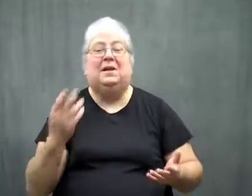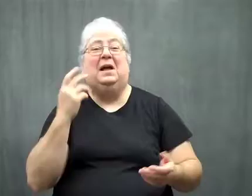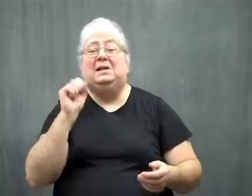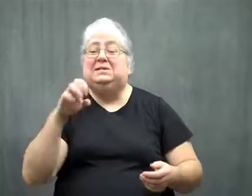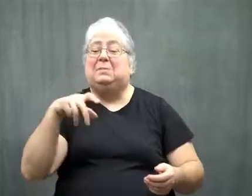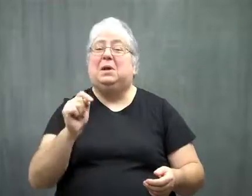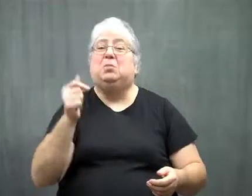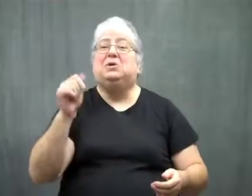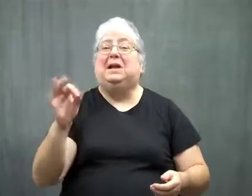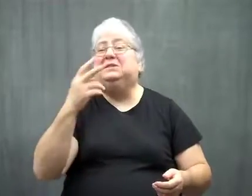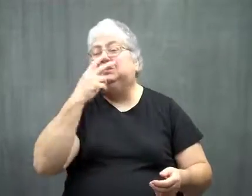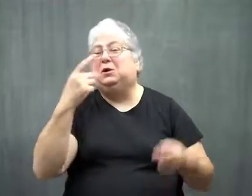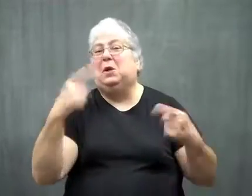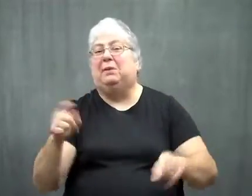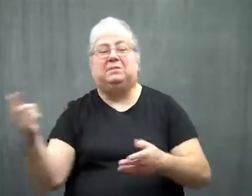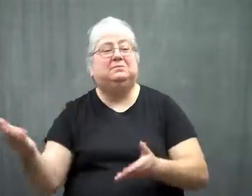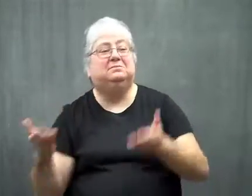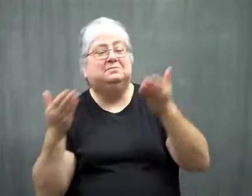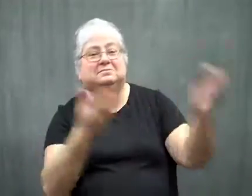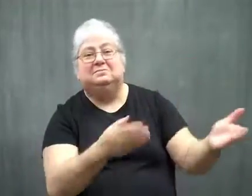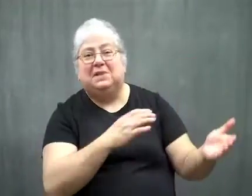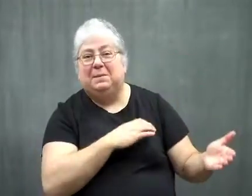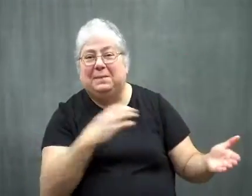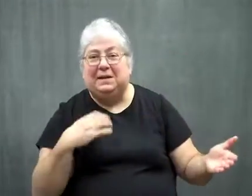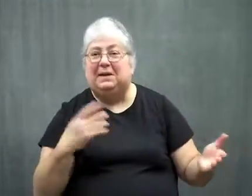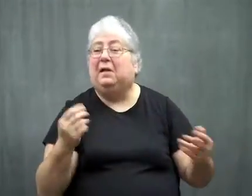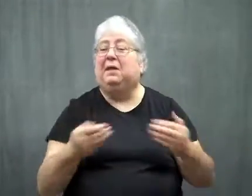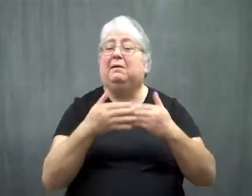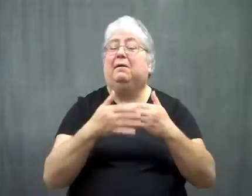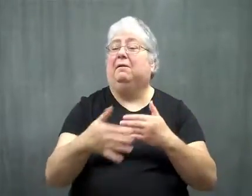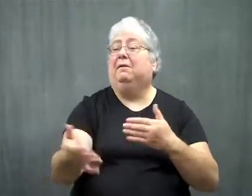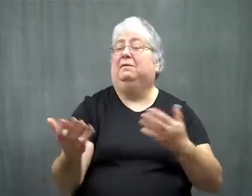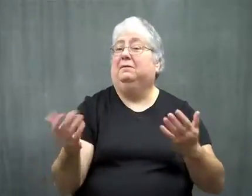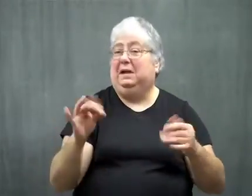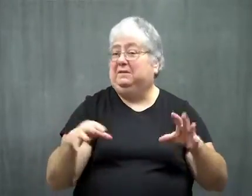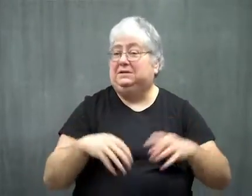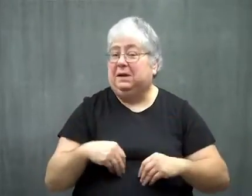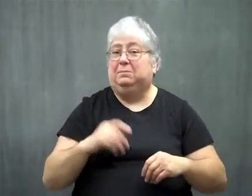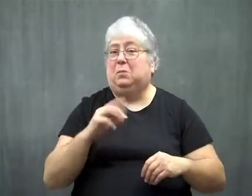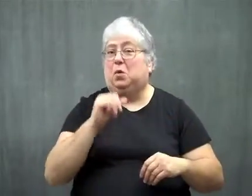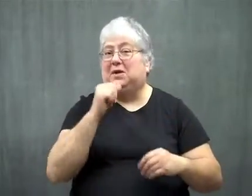He'll submit it to the committee on the 19th and we'll see if they accept it or not.